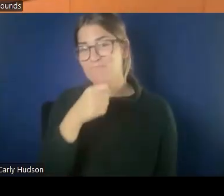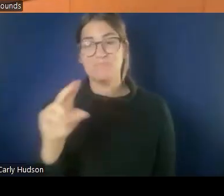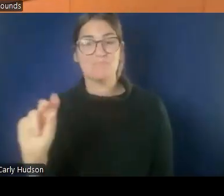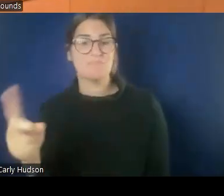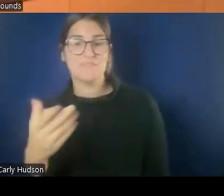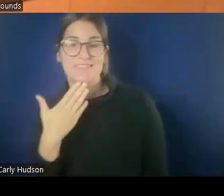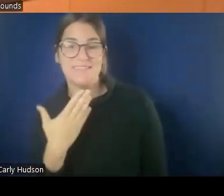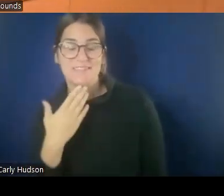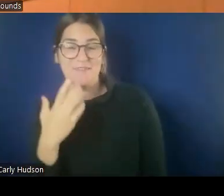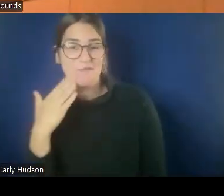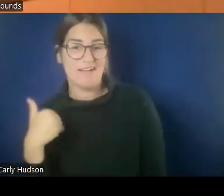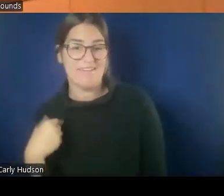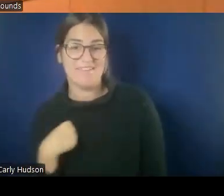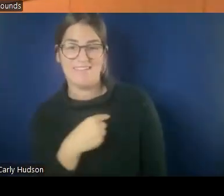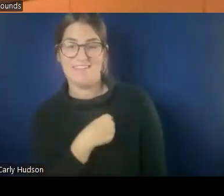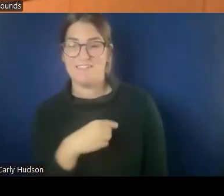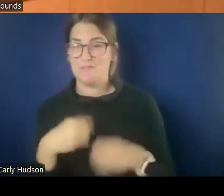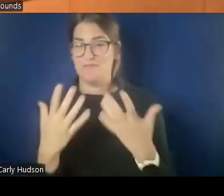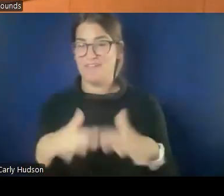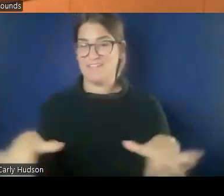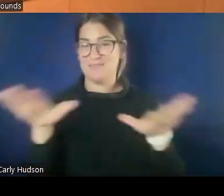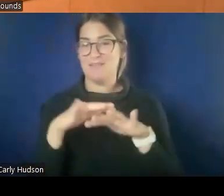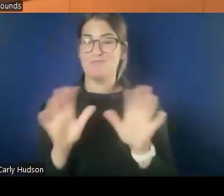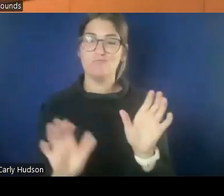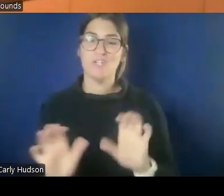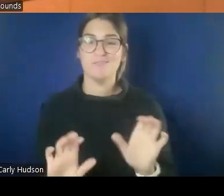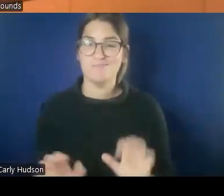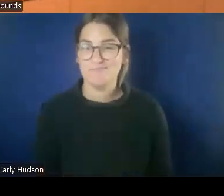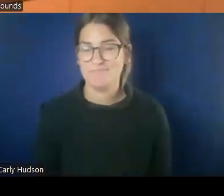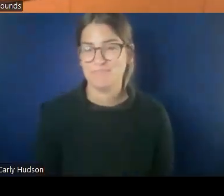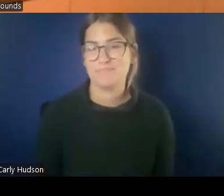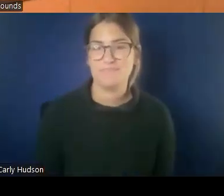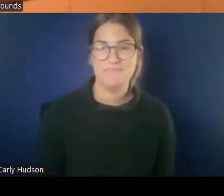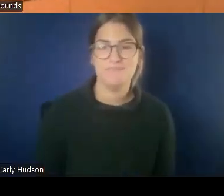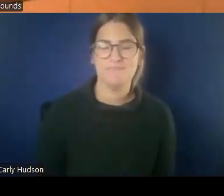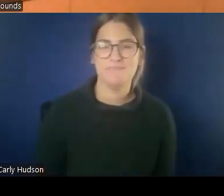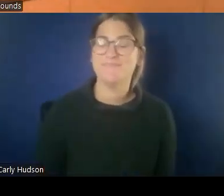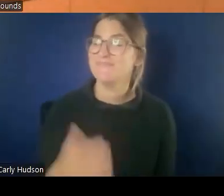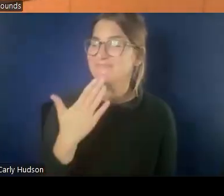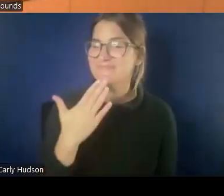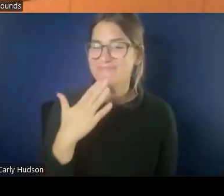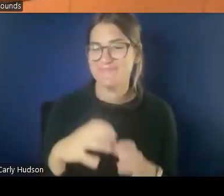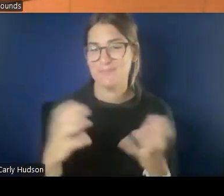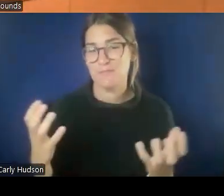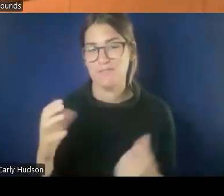us and giving us a space to chat thank you so much and please feel free to grab a snack on your way